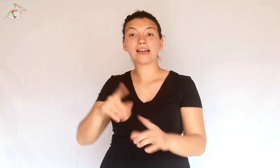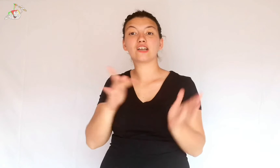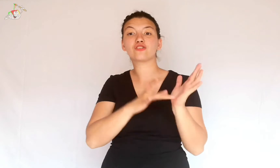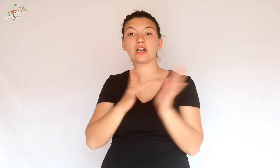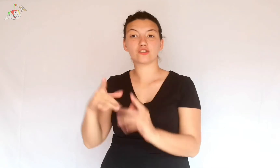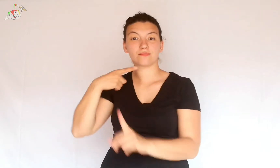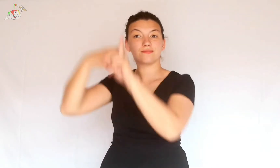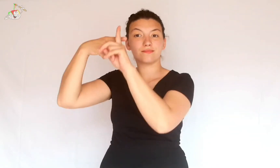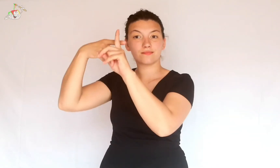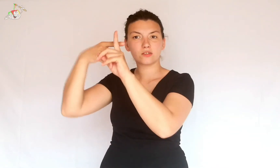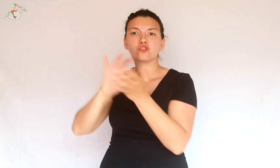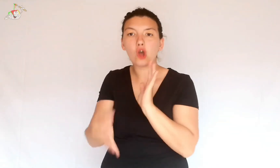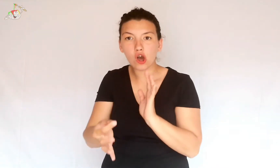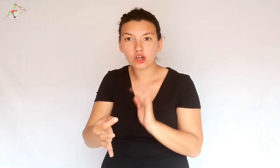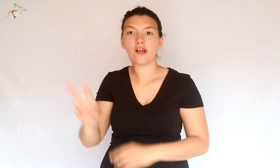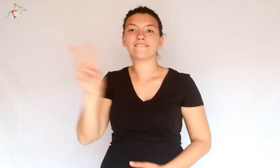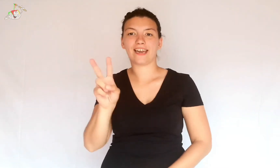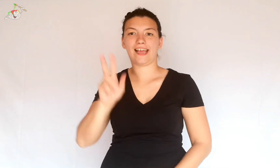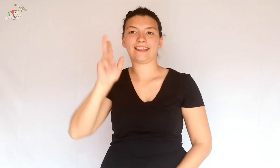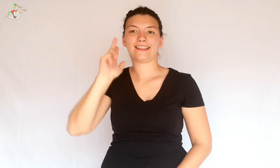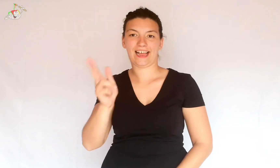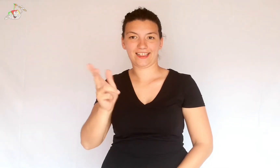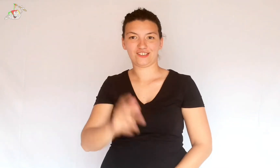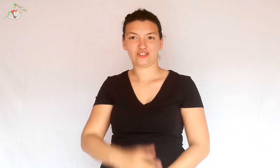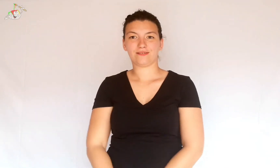Also when Jesus was crucified, what day was it? Friday the 13th